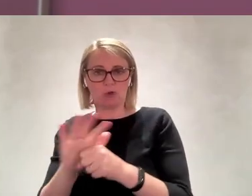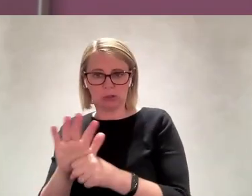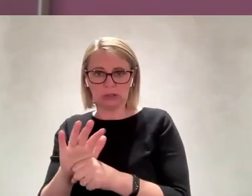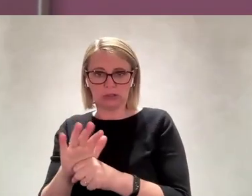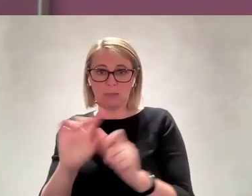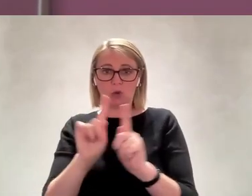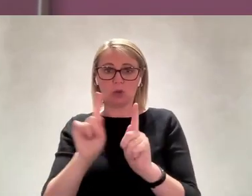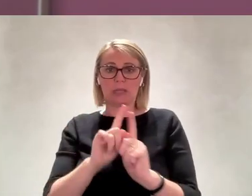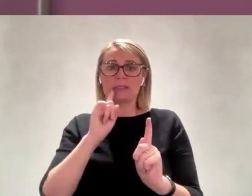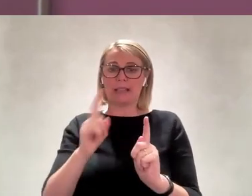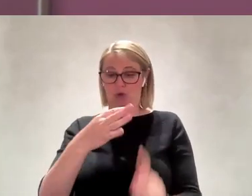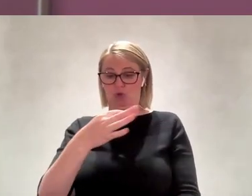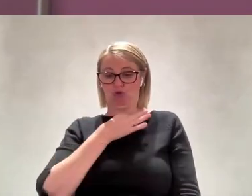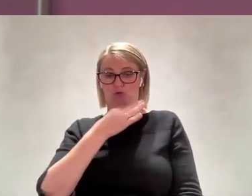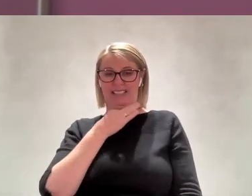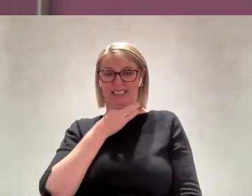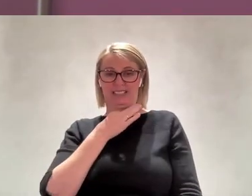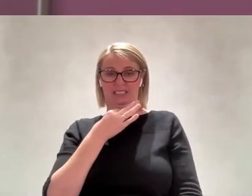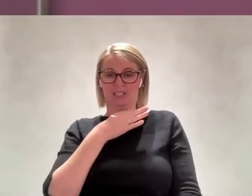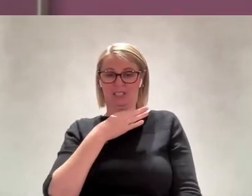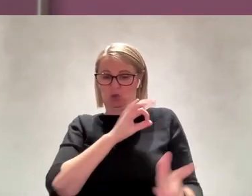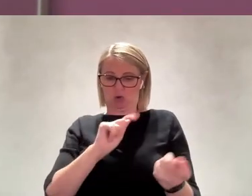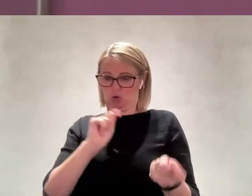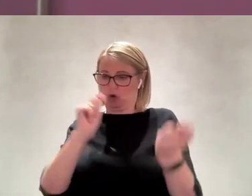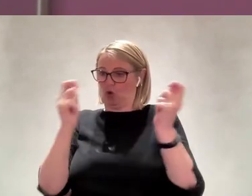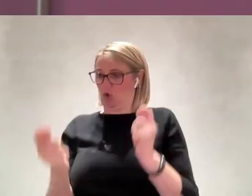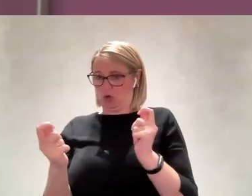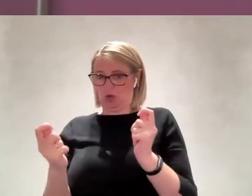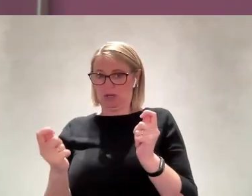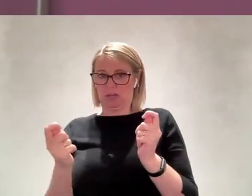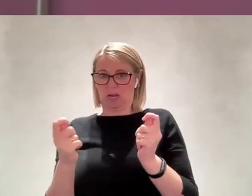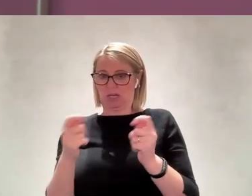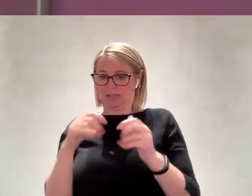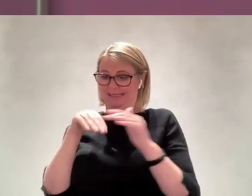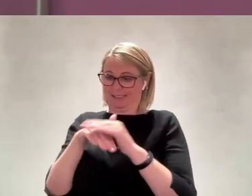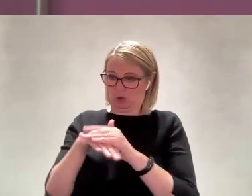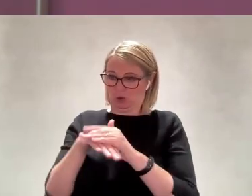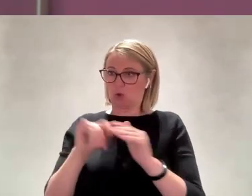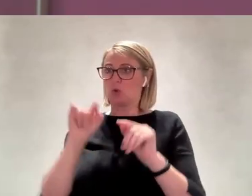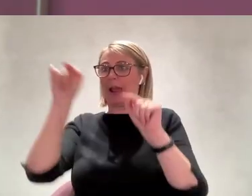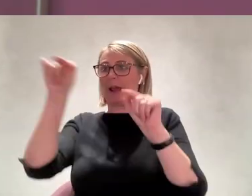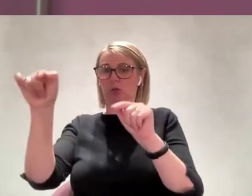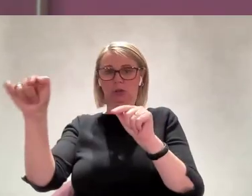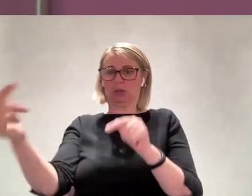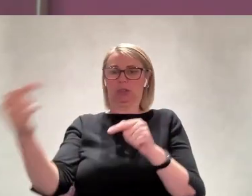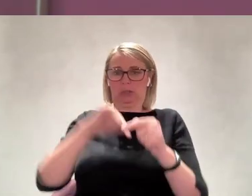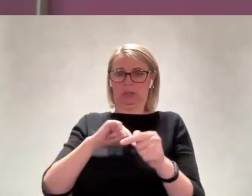Also, I highlighted that the risk has not moved from external actors to internal actors, but certainly